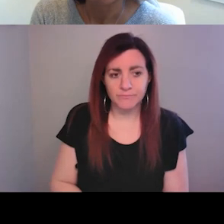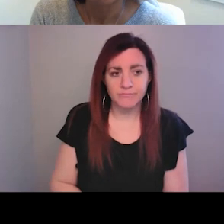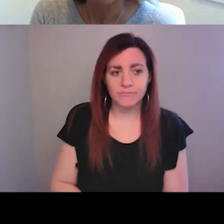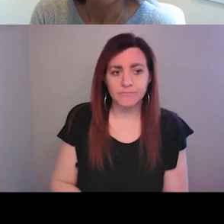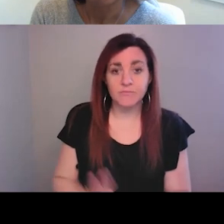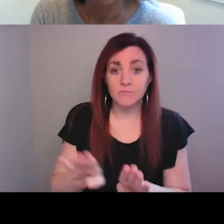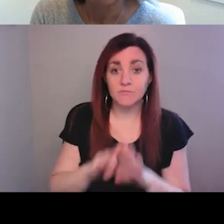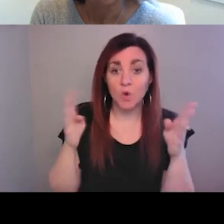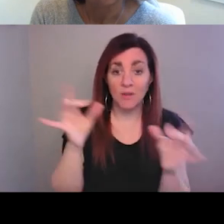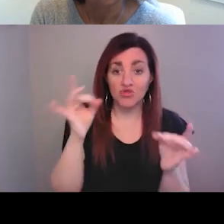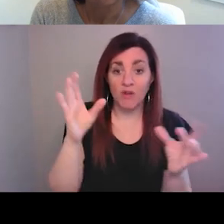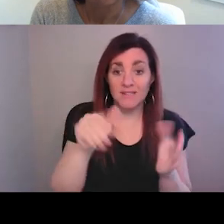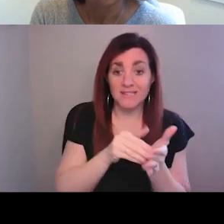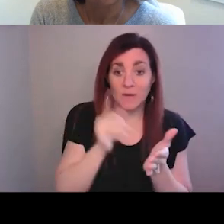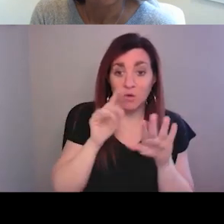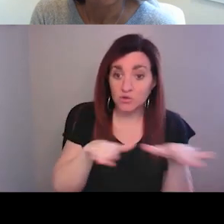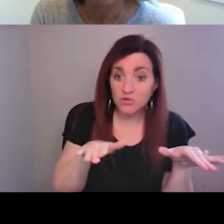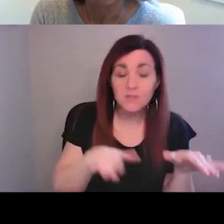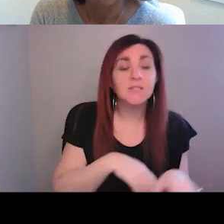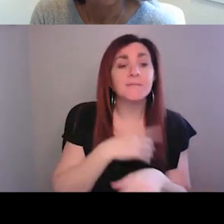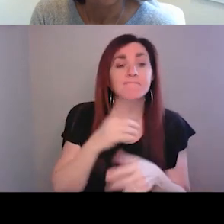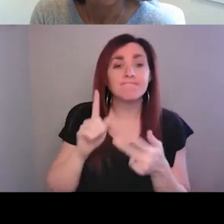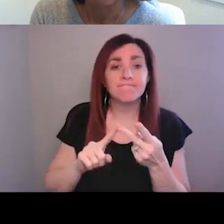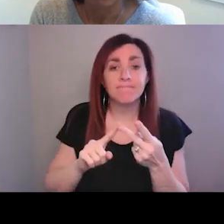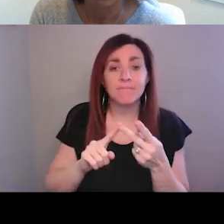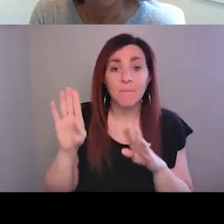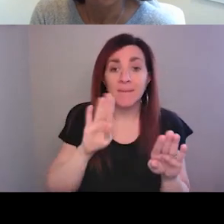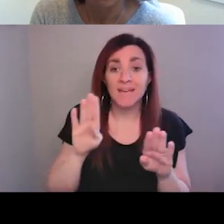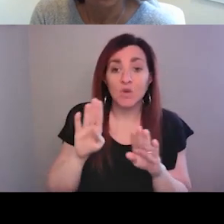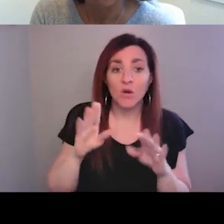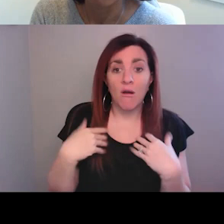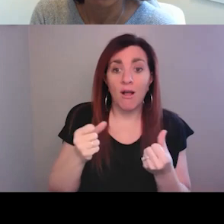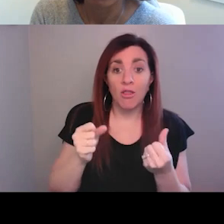CENTER FOR CHILDREN. WE HAVE EXTENDED THE BEHAVIORAL HEALTHCARE HOURS BEYOND WHERE WE